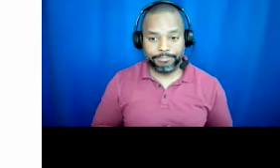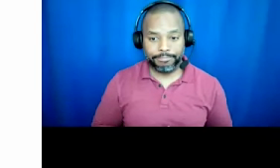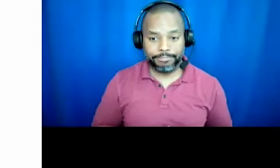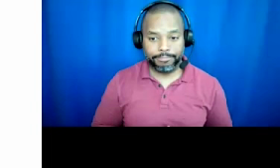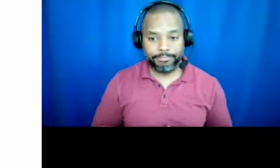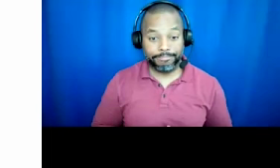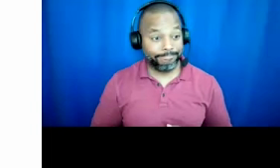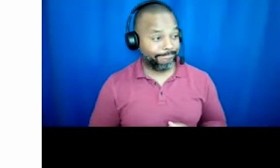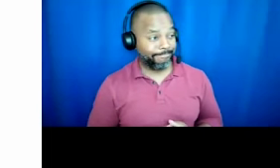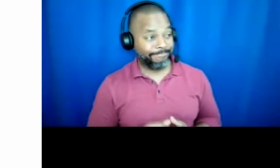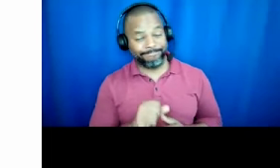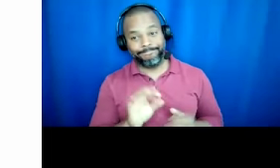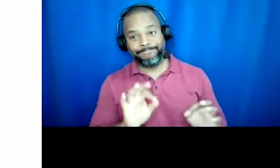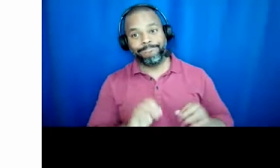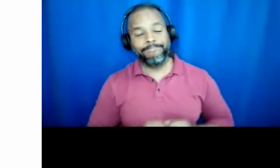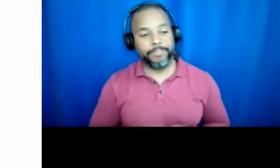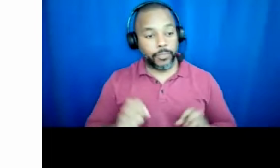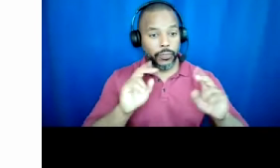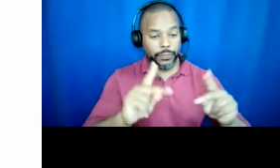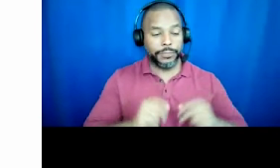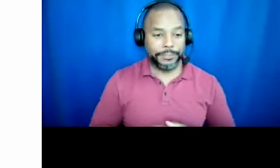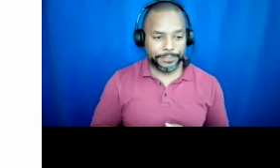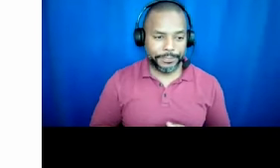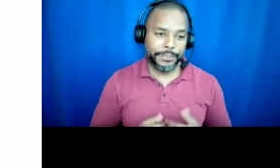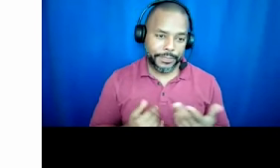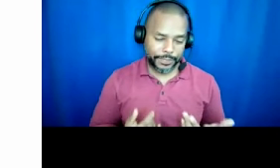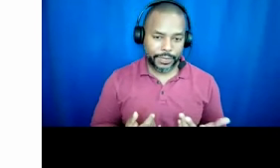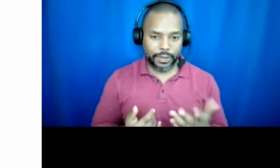All right. So, mostly Daniel here has been talking